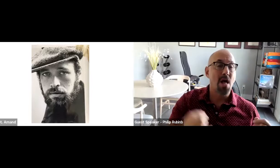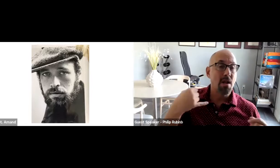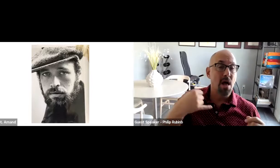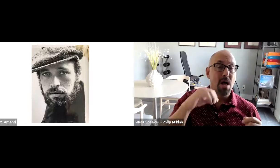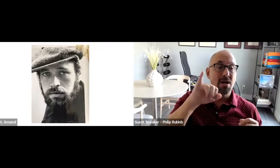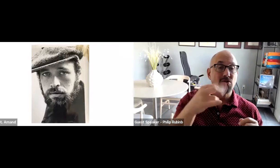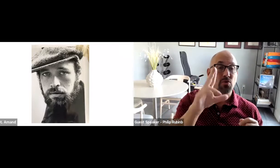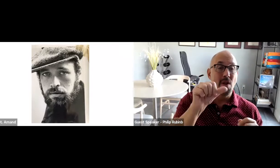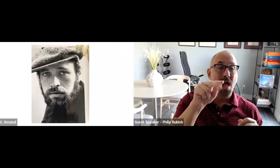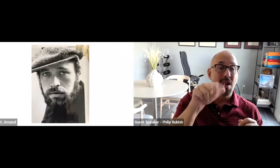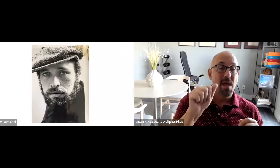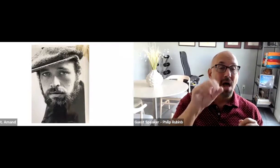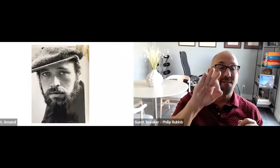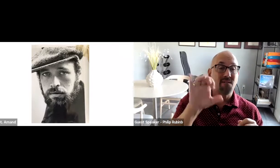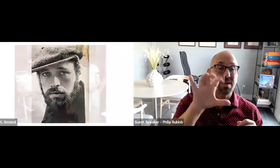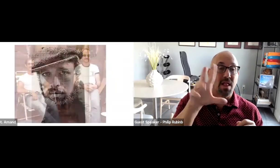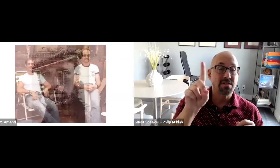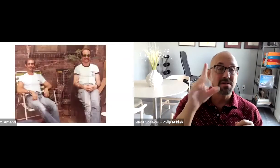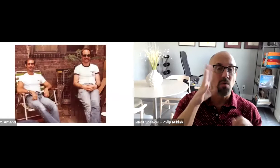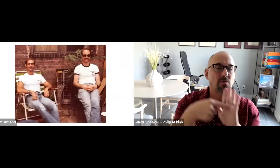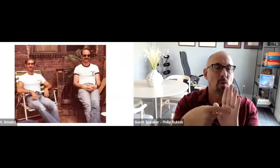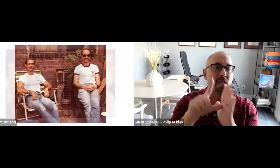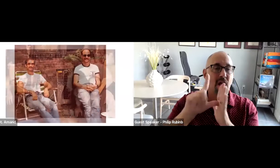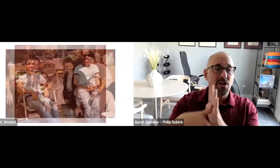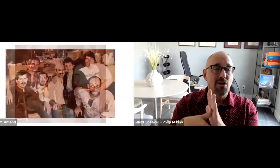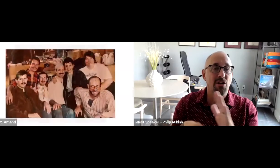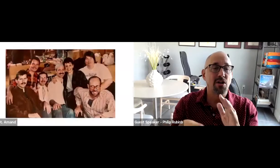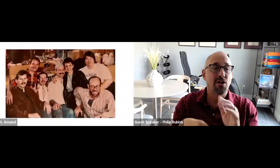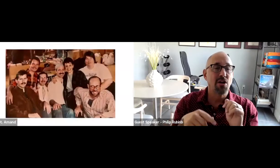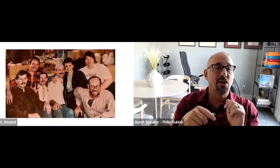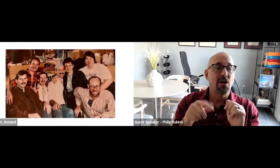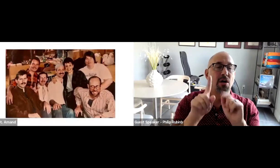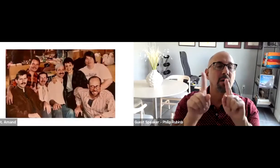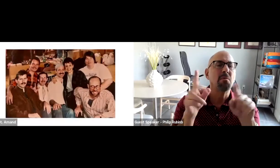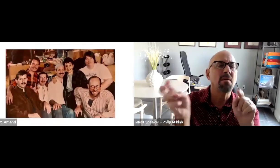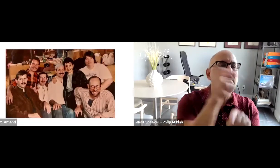They became roommates. And there was Julianna Field.